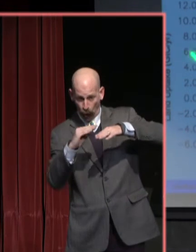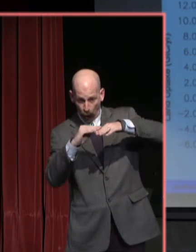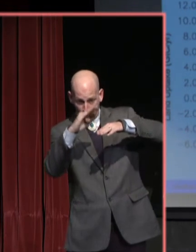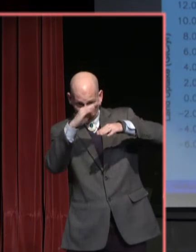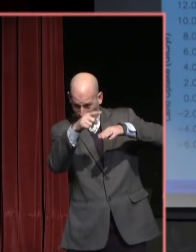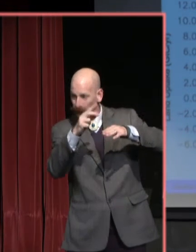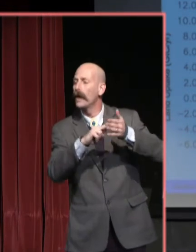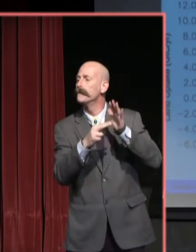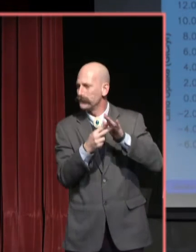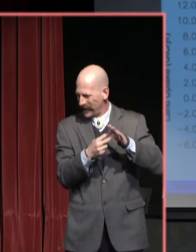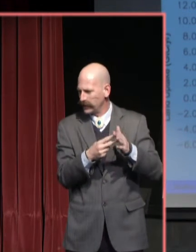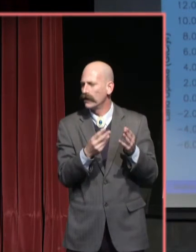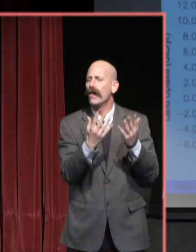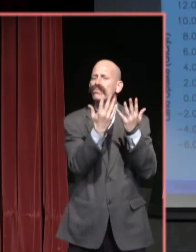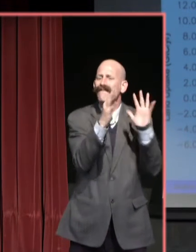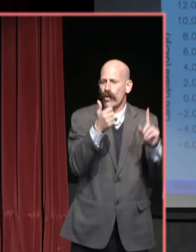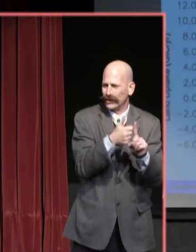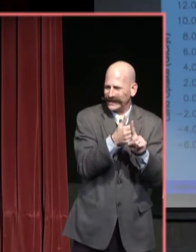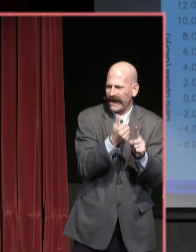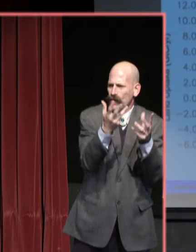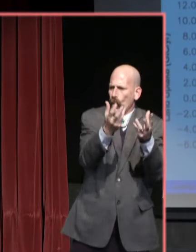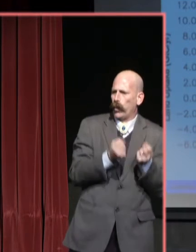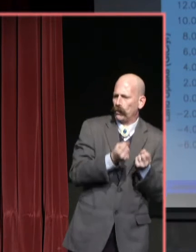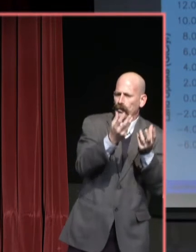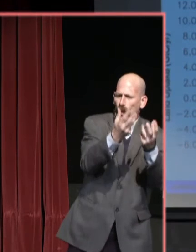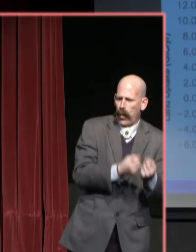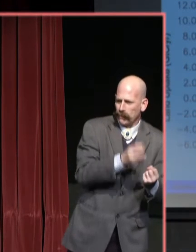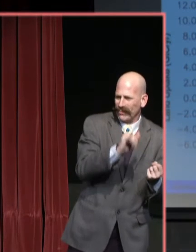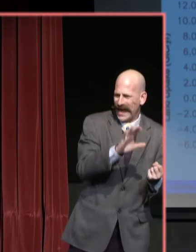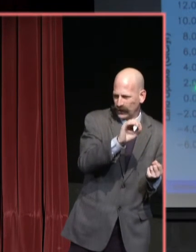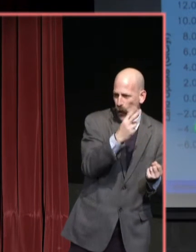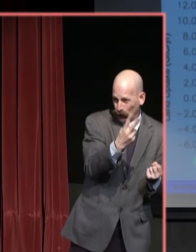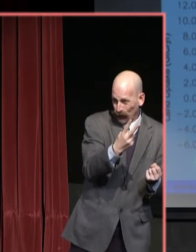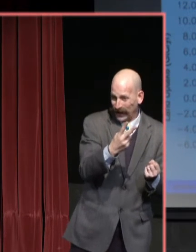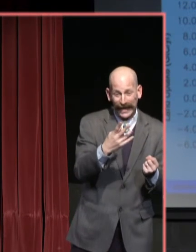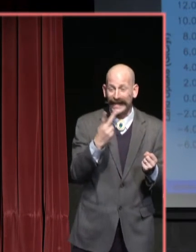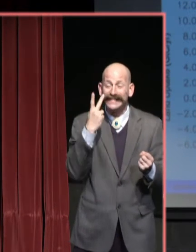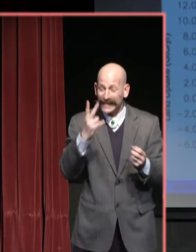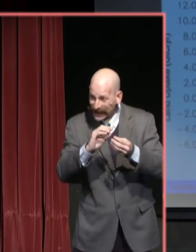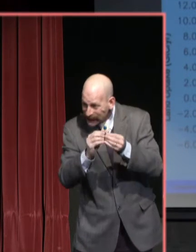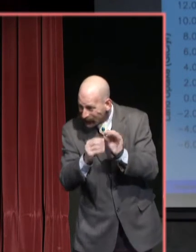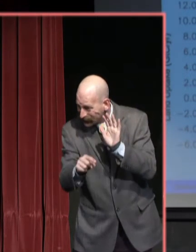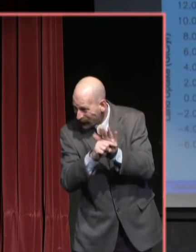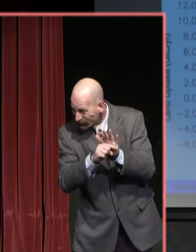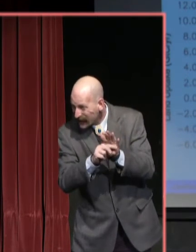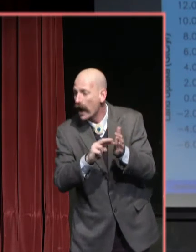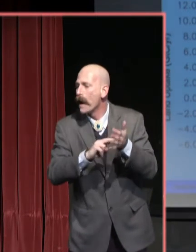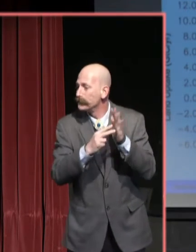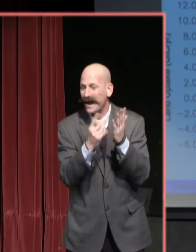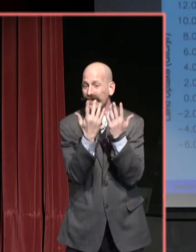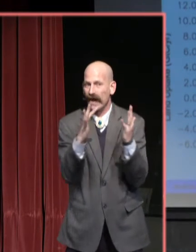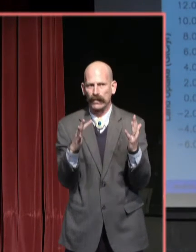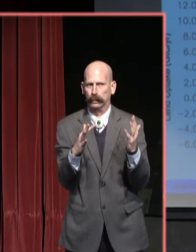that means the lands, the forests are taking up CO2. When the number goes negative, the forests are actually giving off CO2.